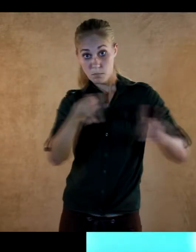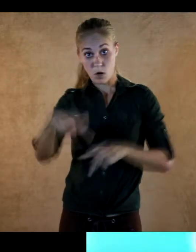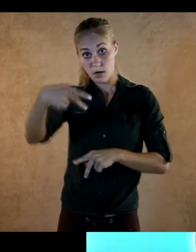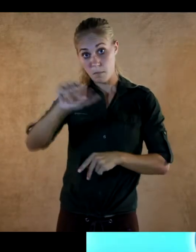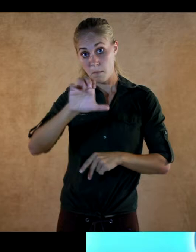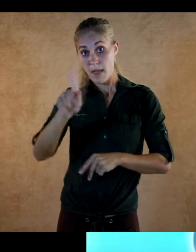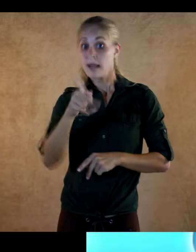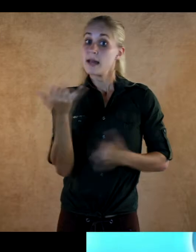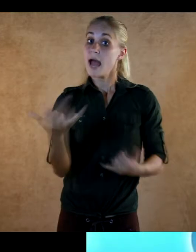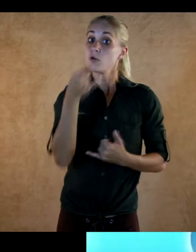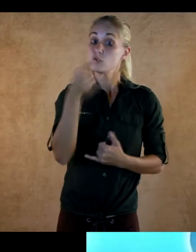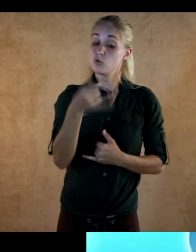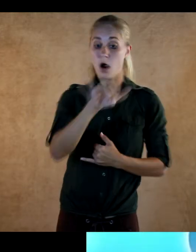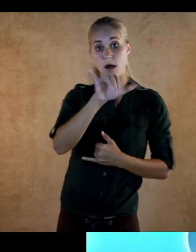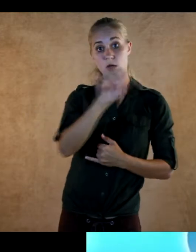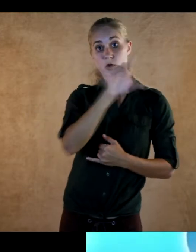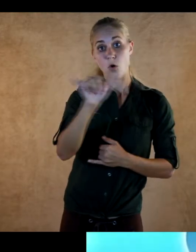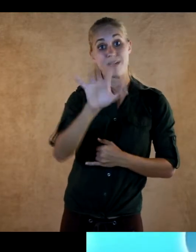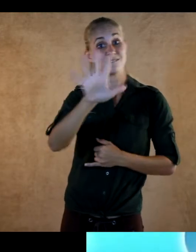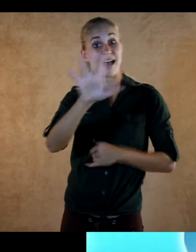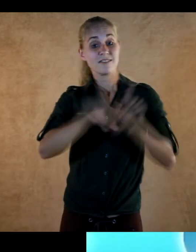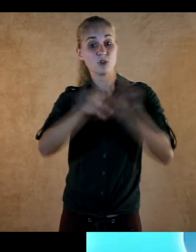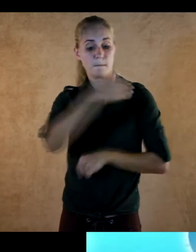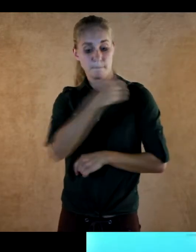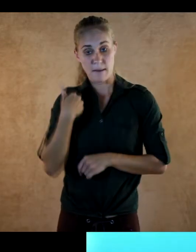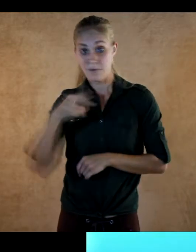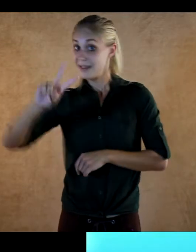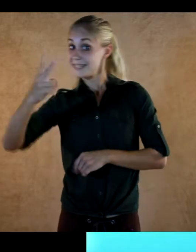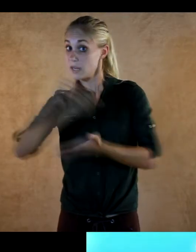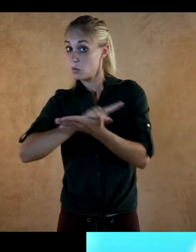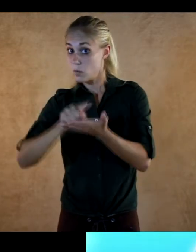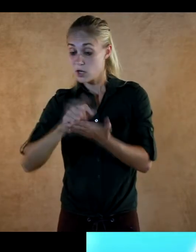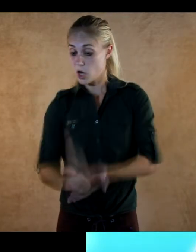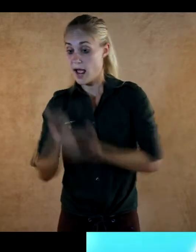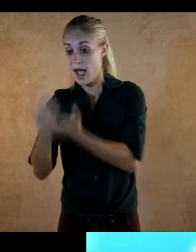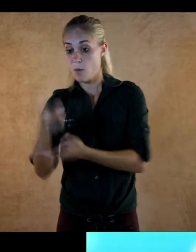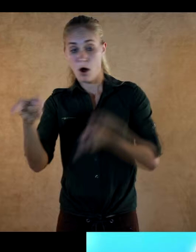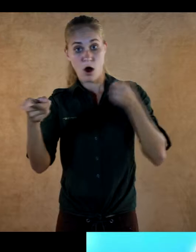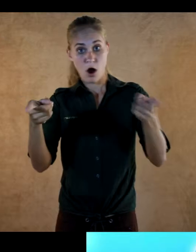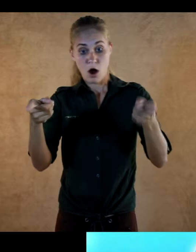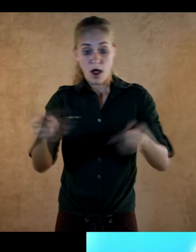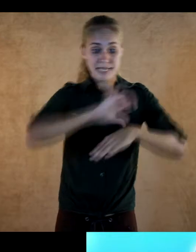you're now qualified as a Yoli 5 Star Member. In week 2, you're going to help your two new members host their parties